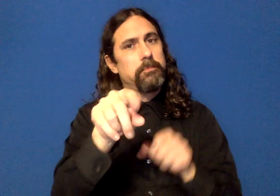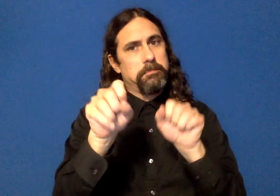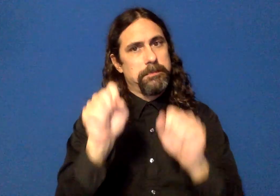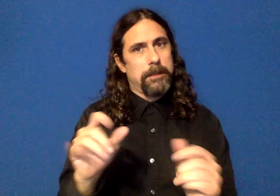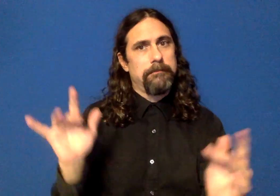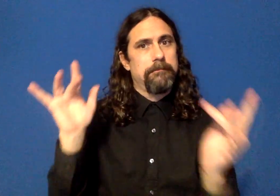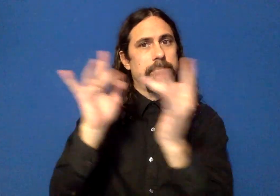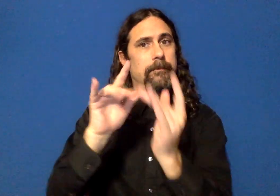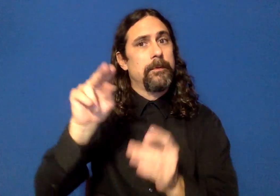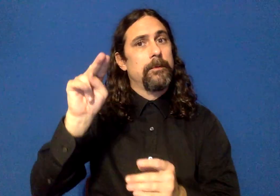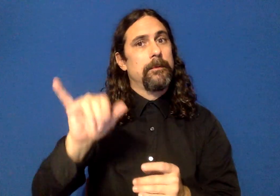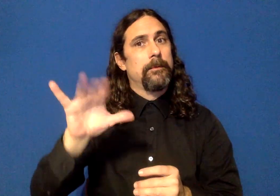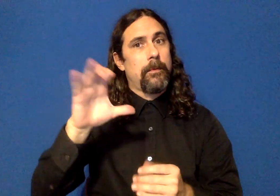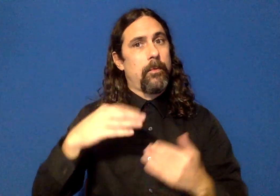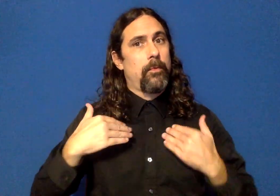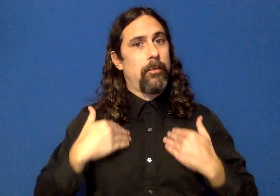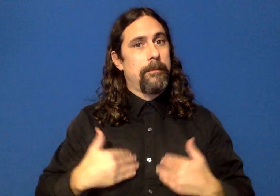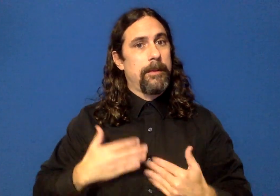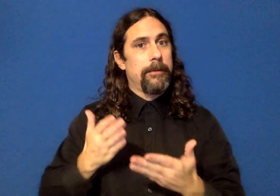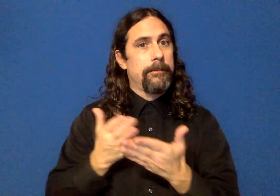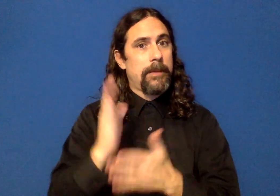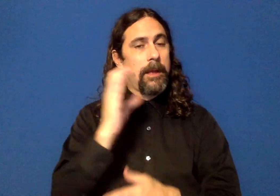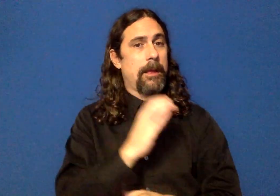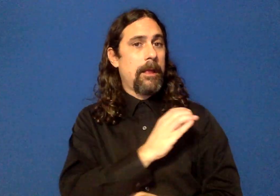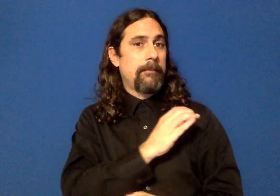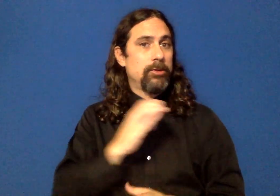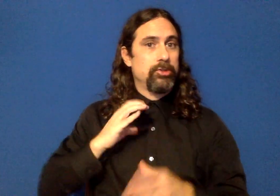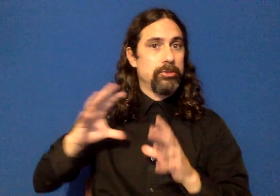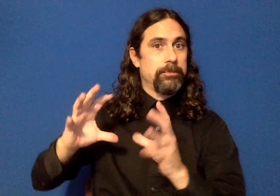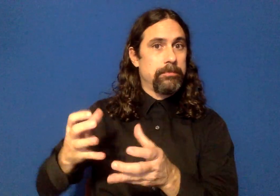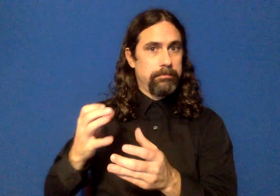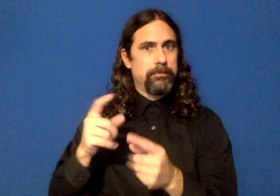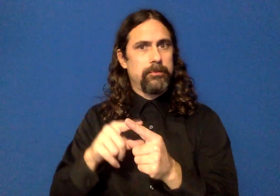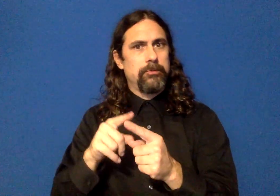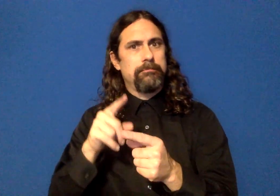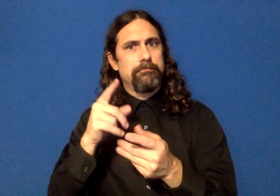to support the cooperative dialog process between you and your landlord.